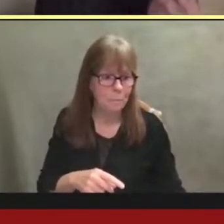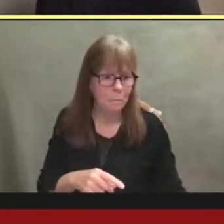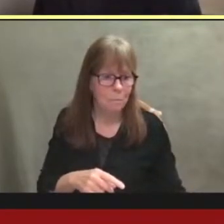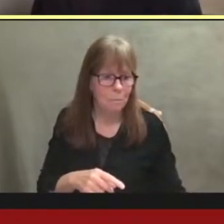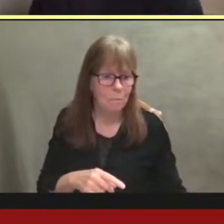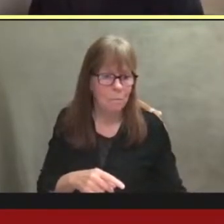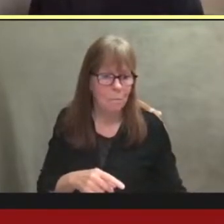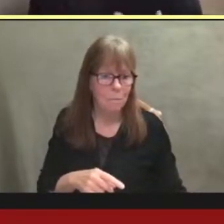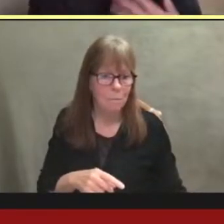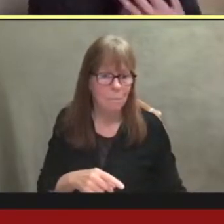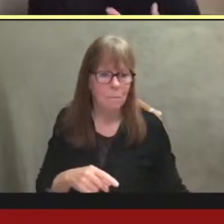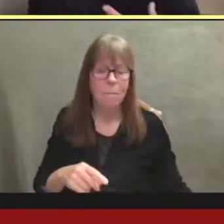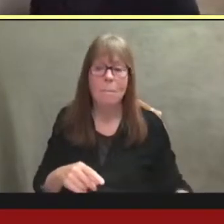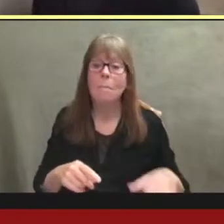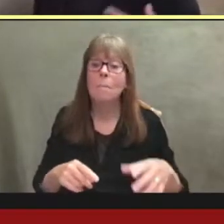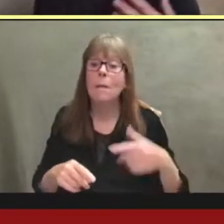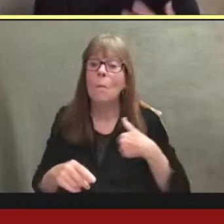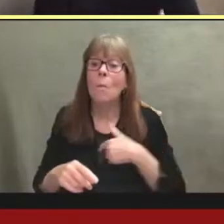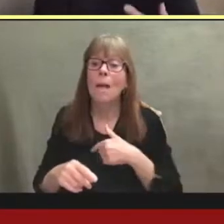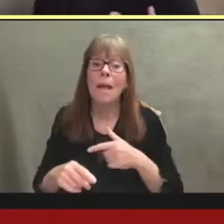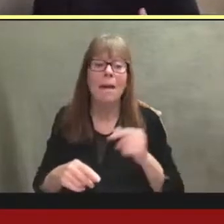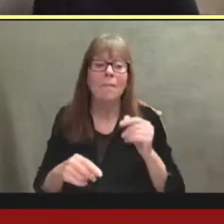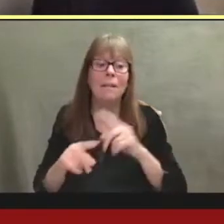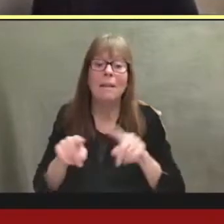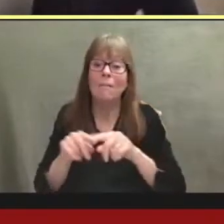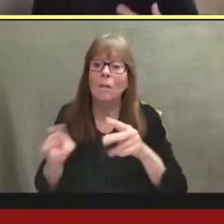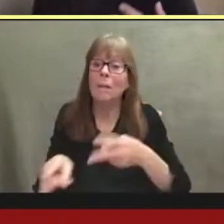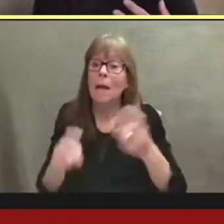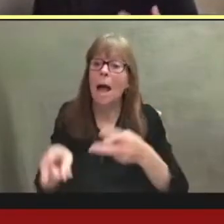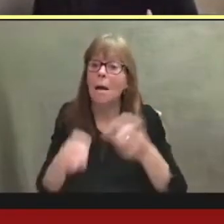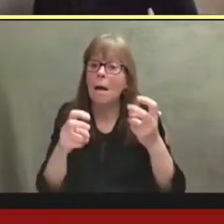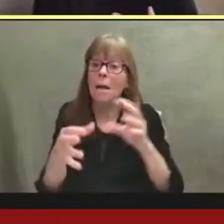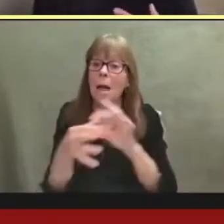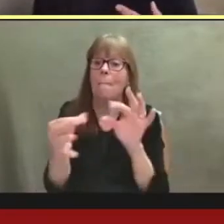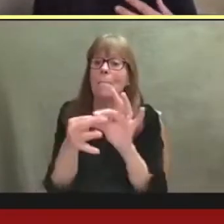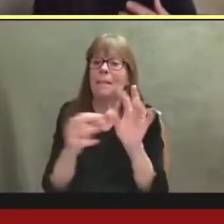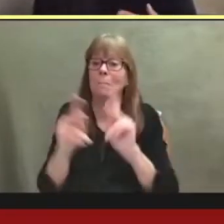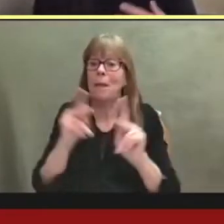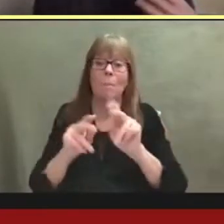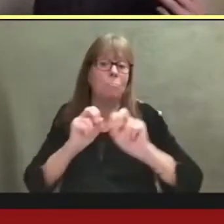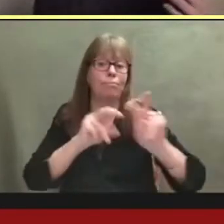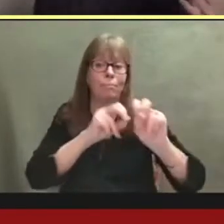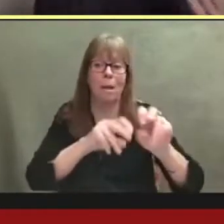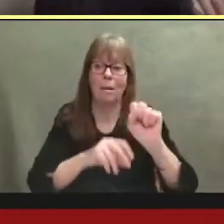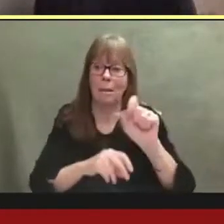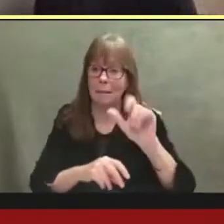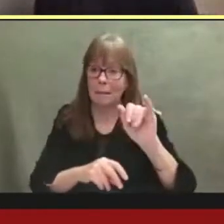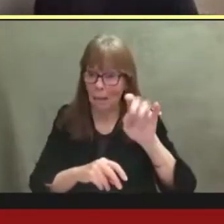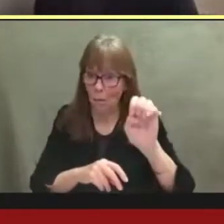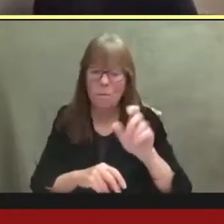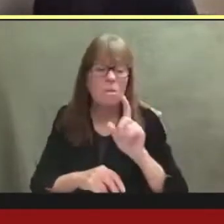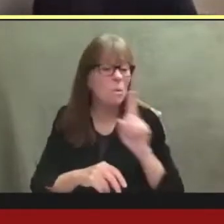Next I want to bring attention to some of the highly uploaded comments on slido that really resonated with the conference themes.